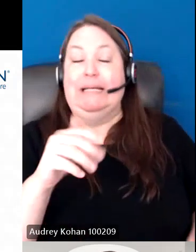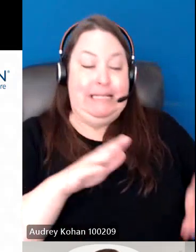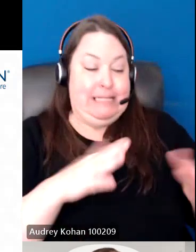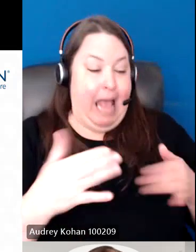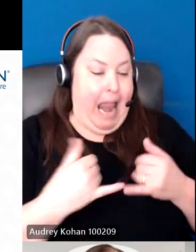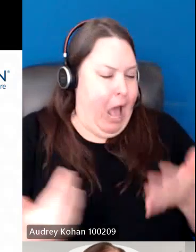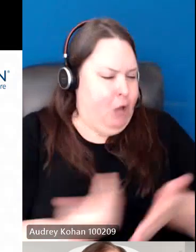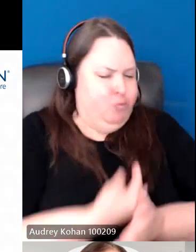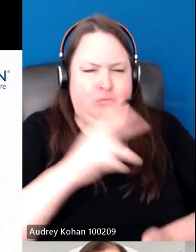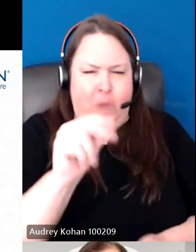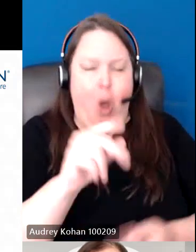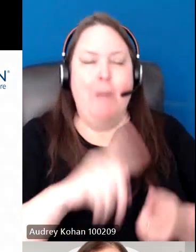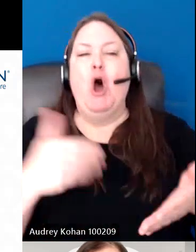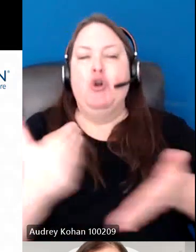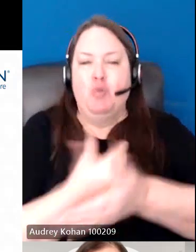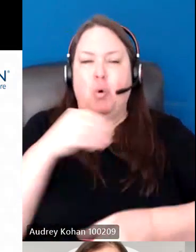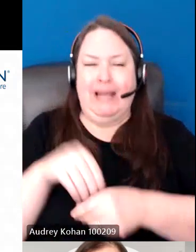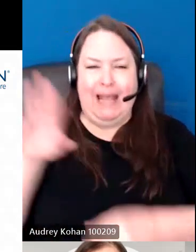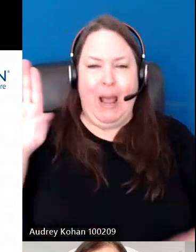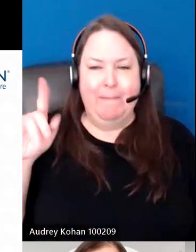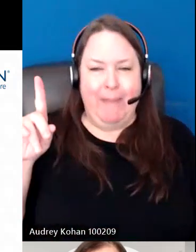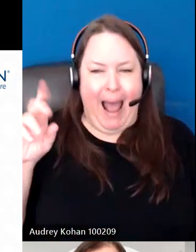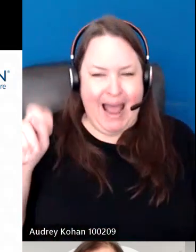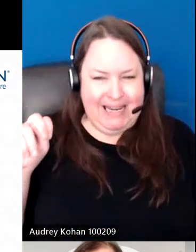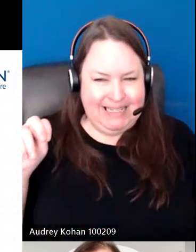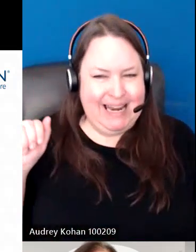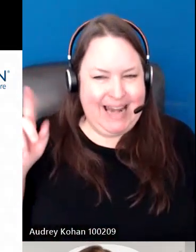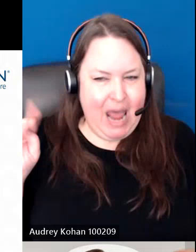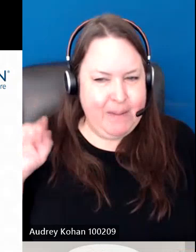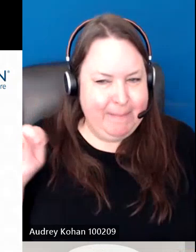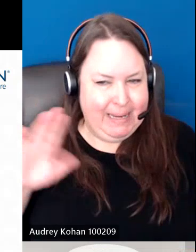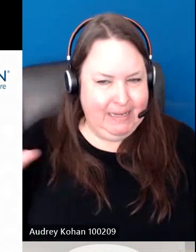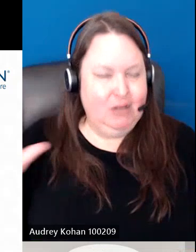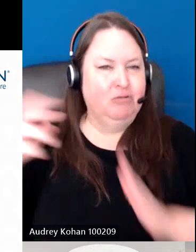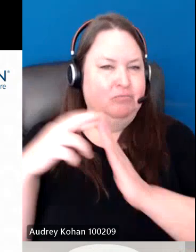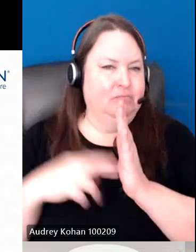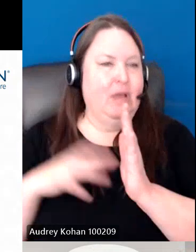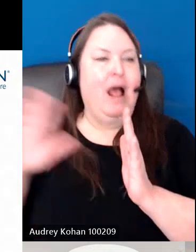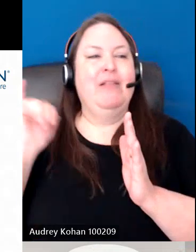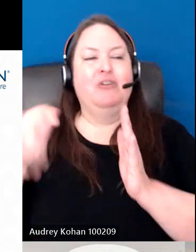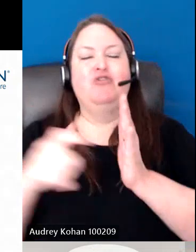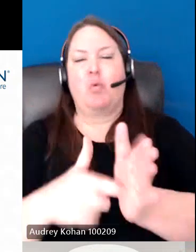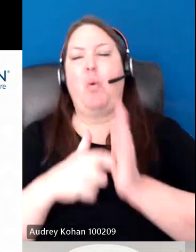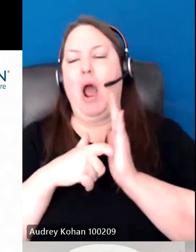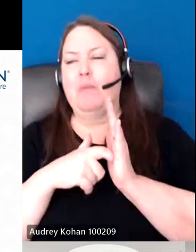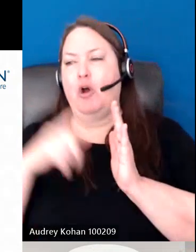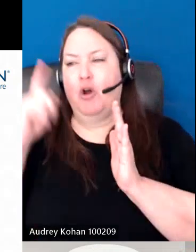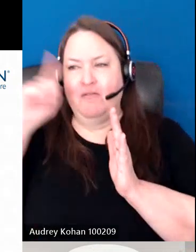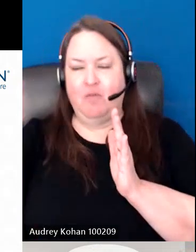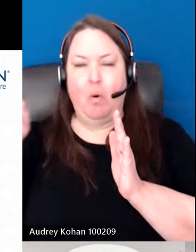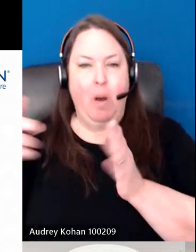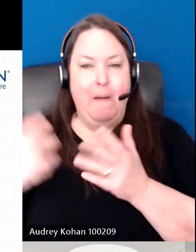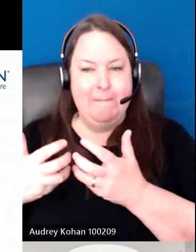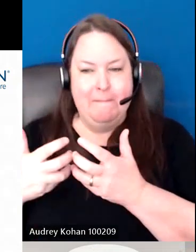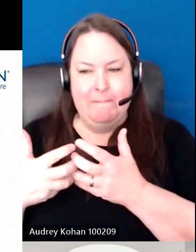new in the Biden Administration regulation and that's this requirement for a machine translation